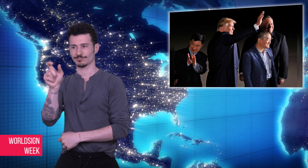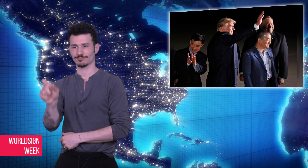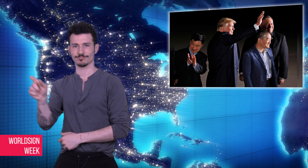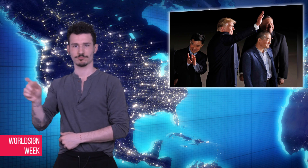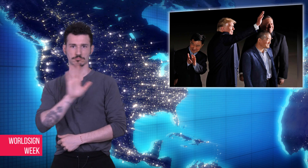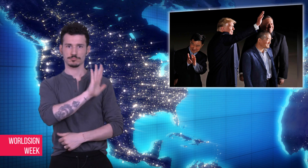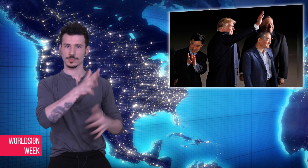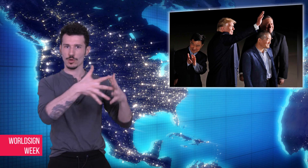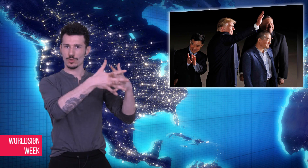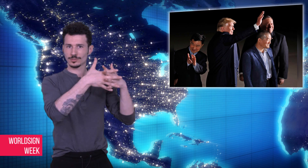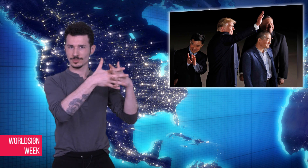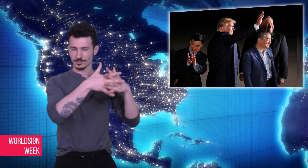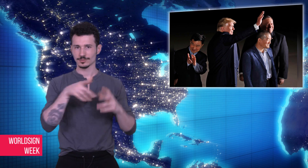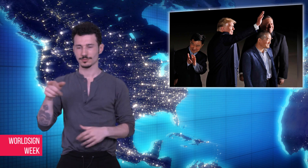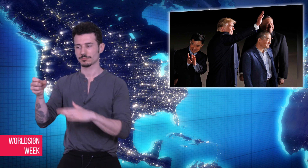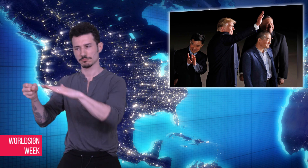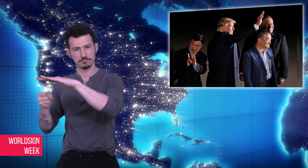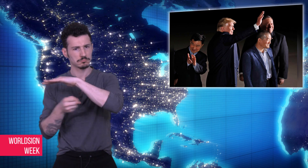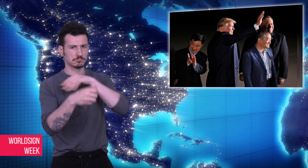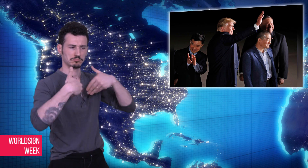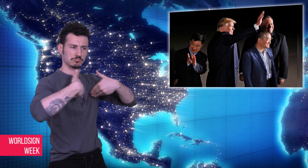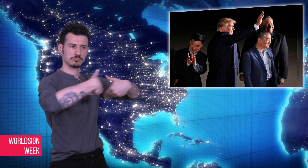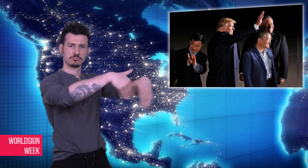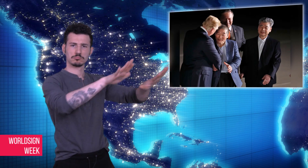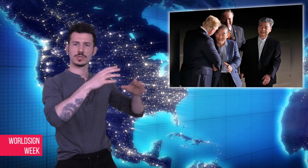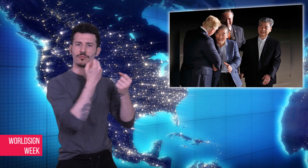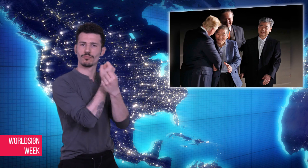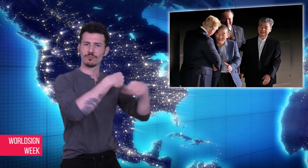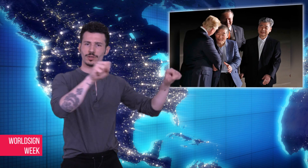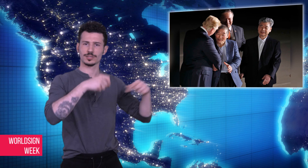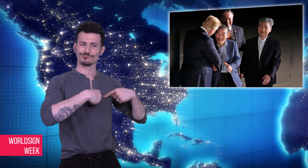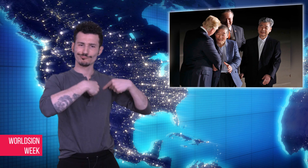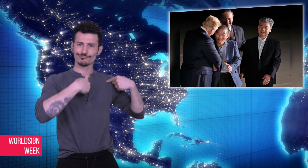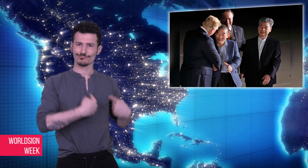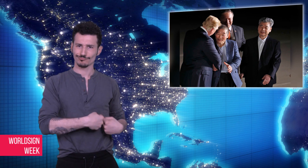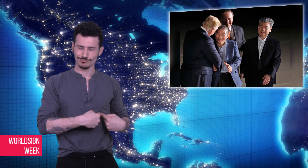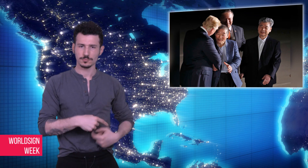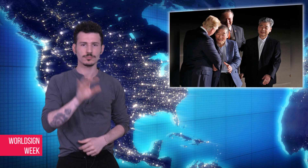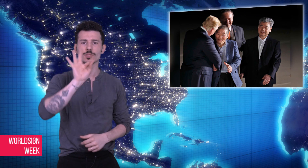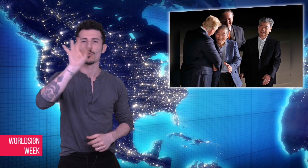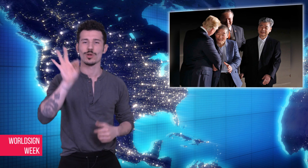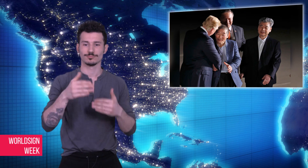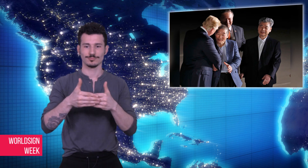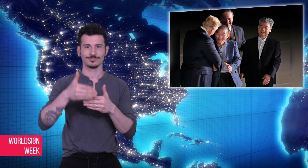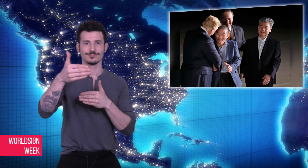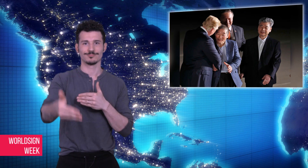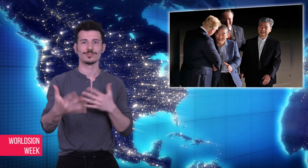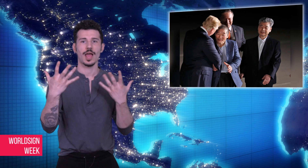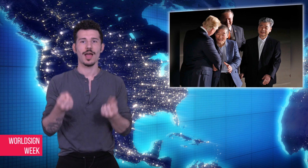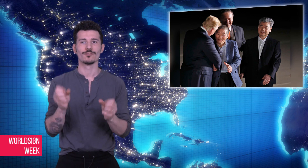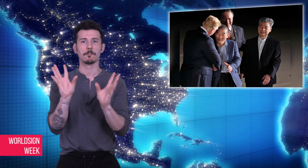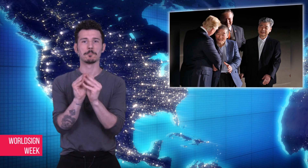American detainees as a gesture of goodwill in anticipation of the